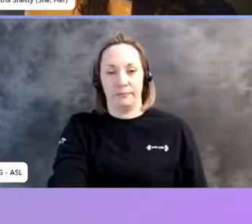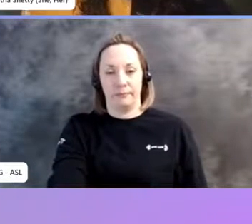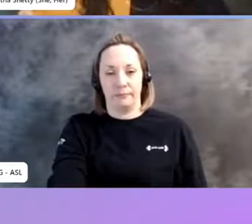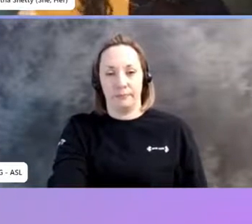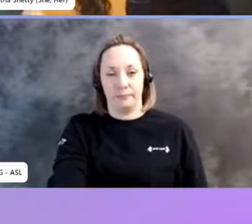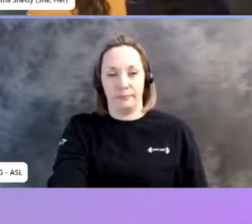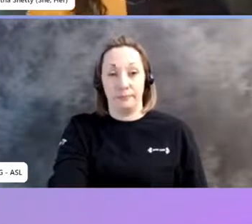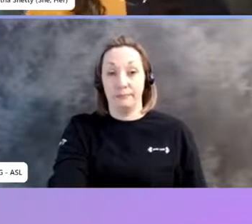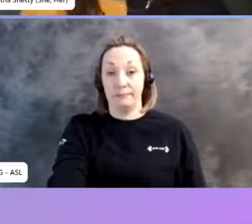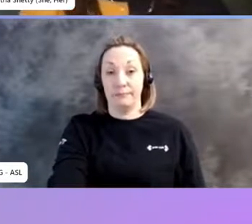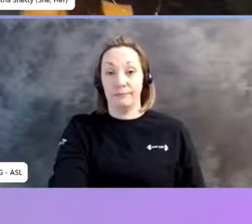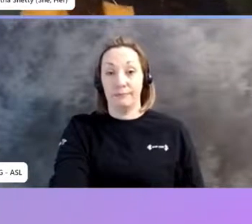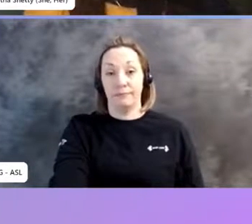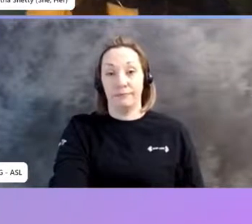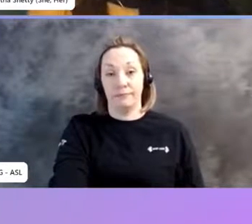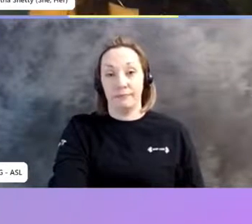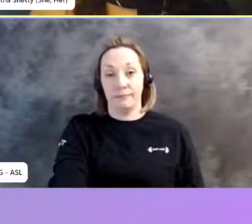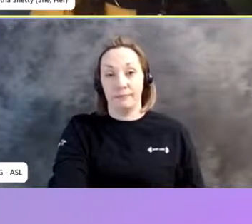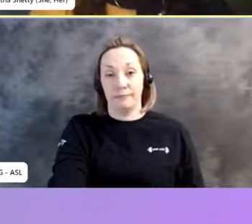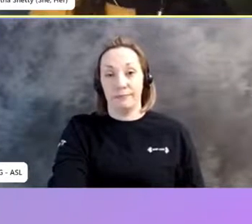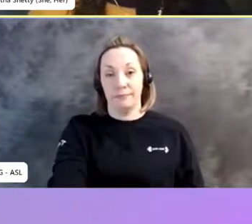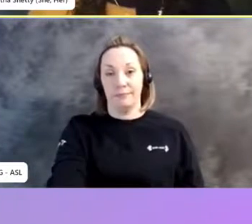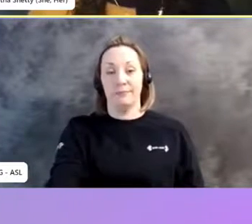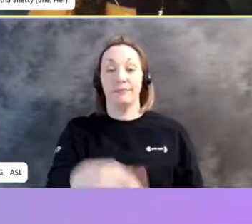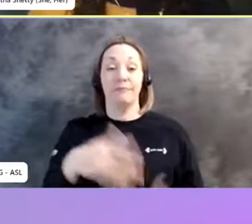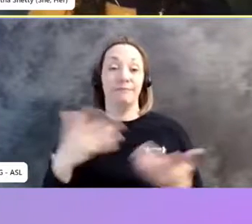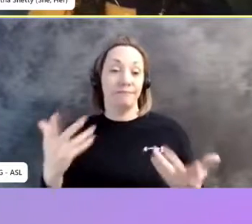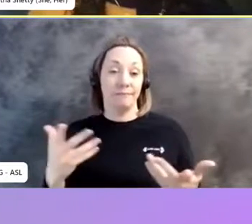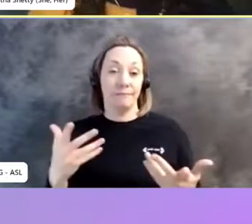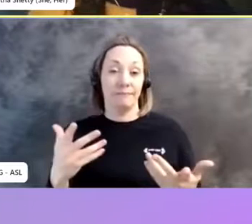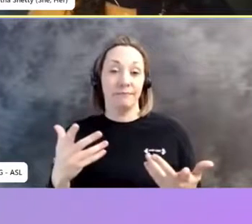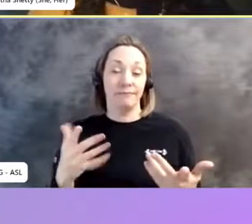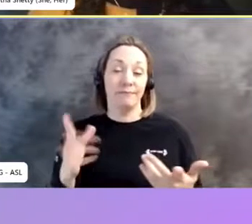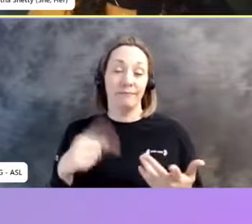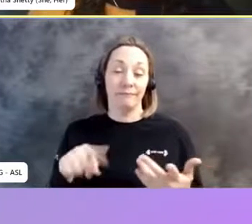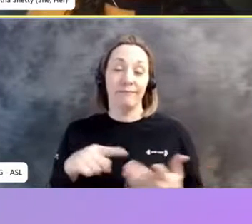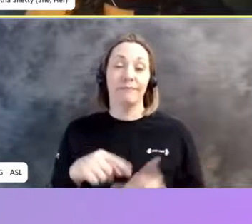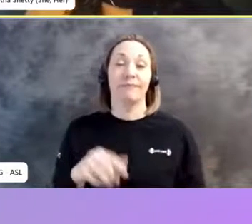big one. Team, how are they going to fix this?